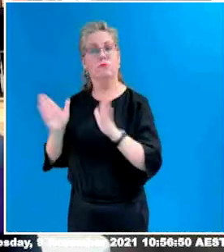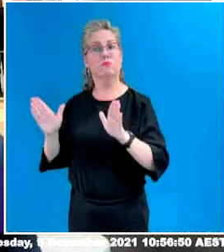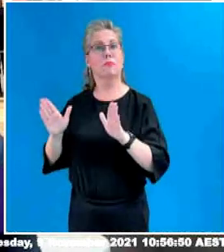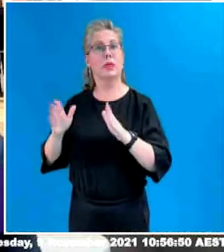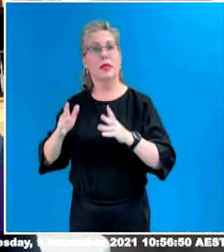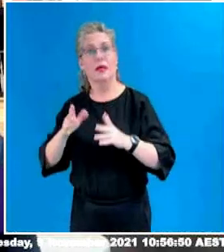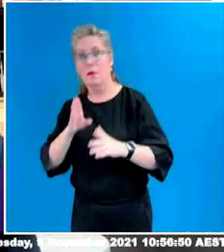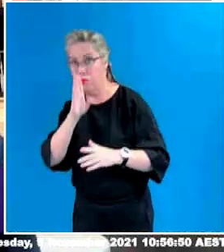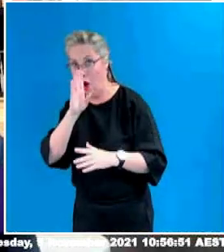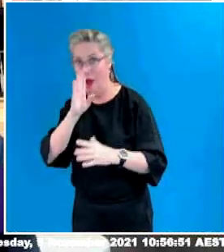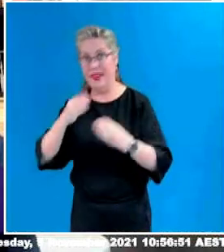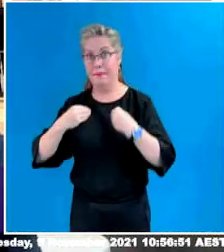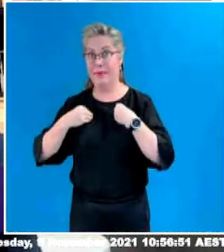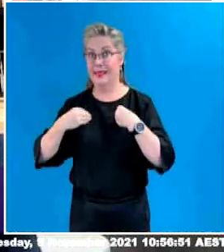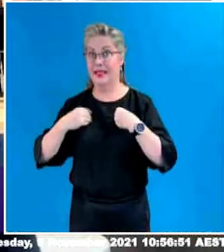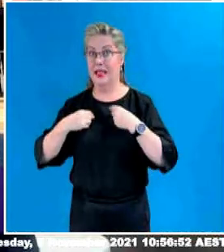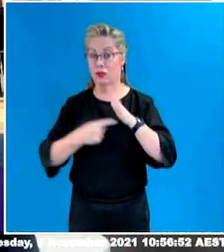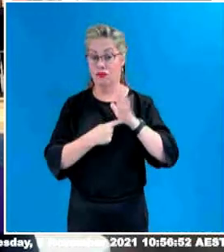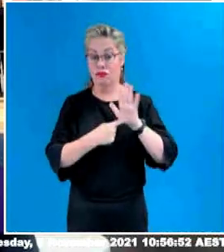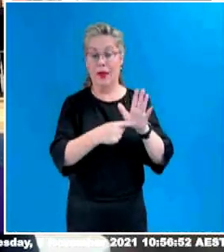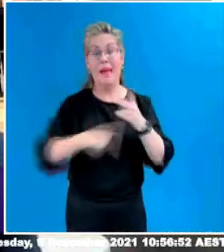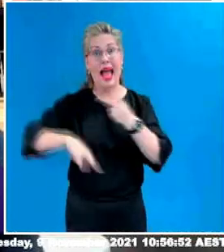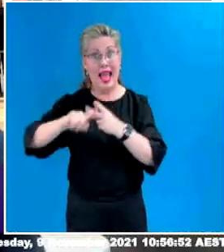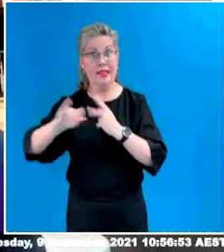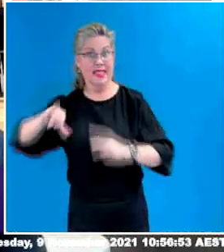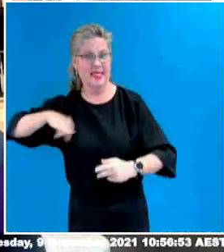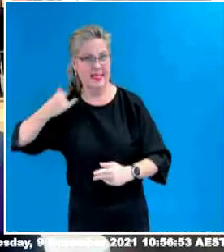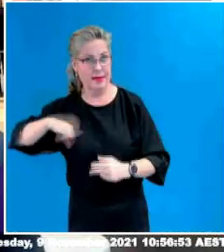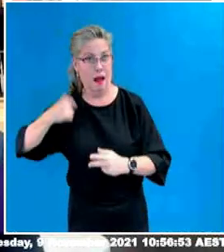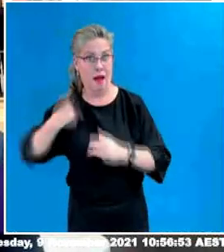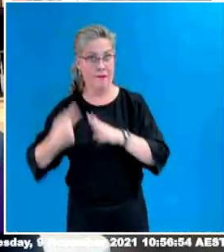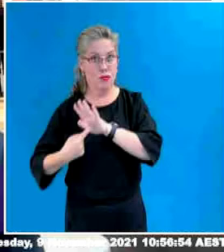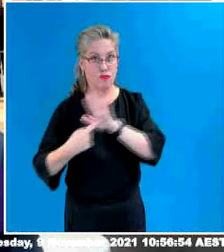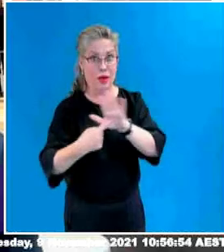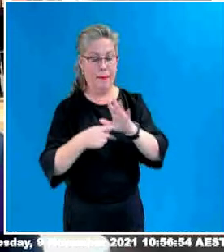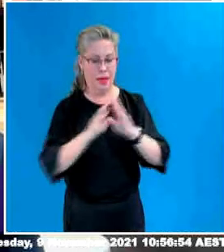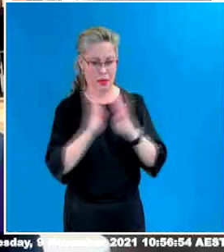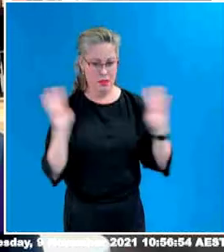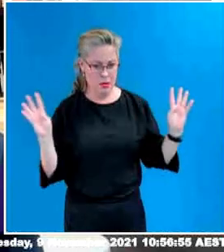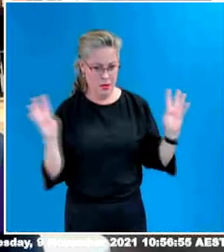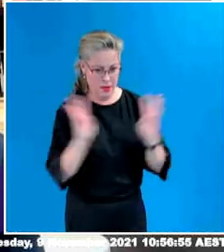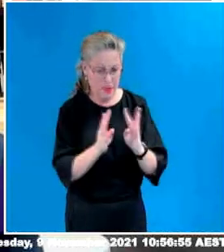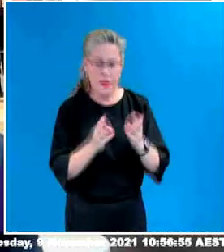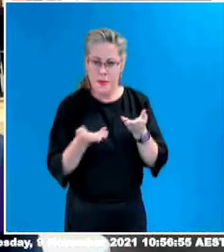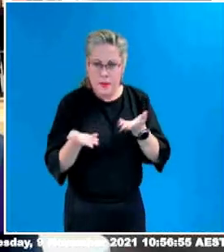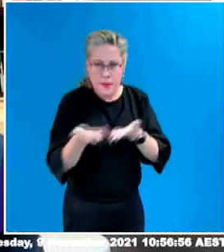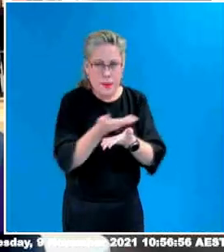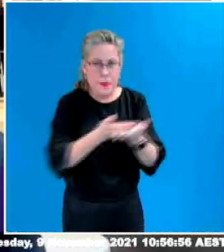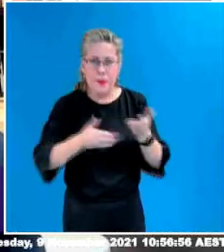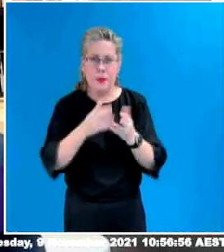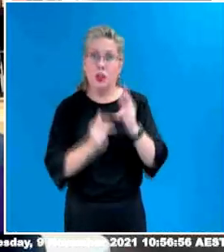dealing with international labour law. So it is an interesting and a great model because it ensures that worker